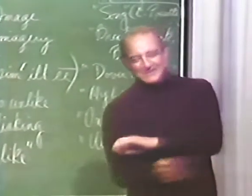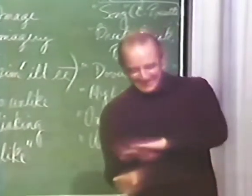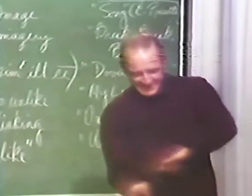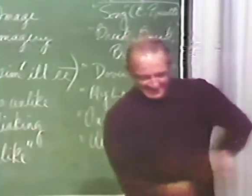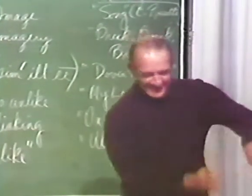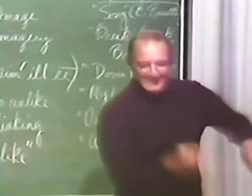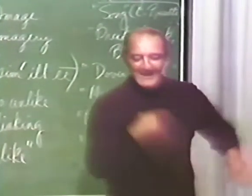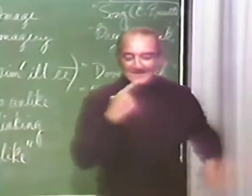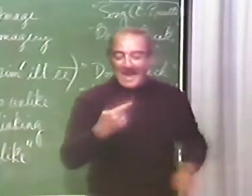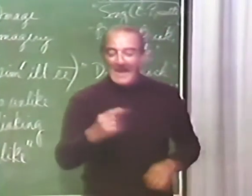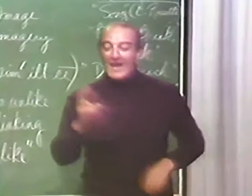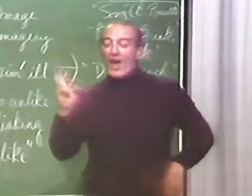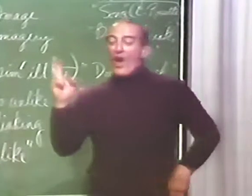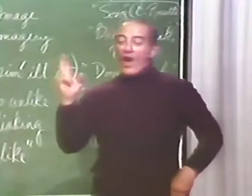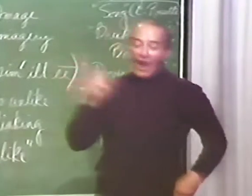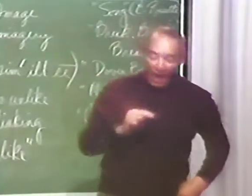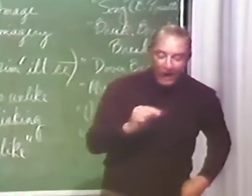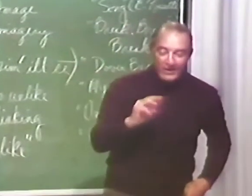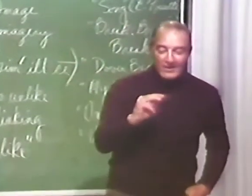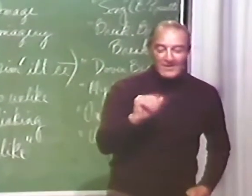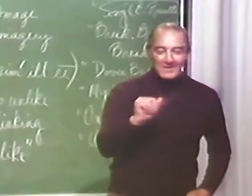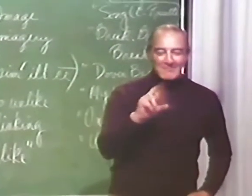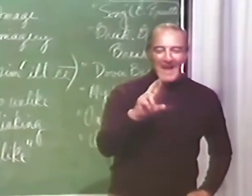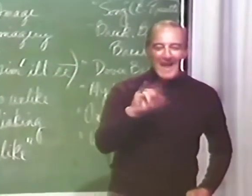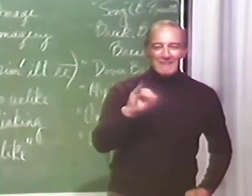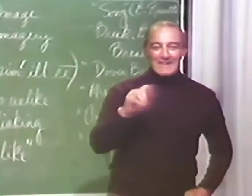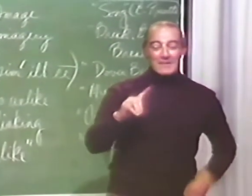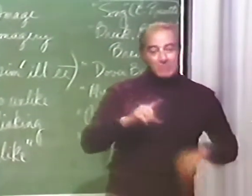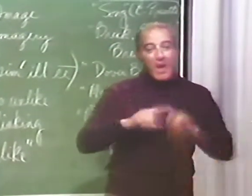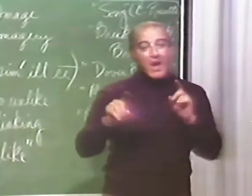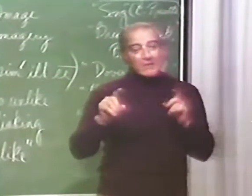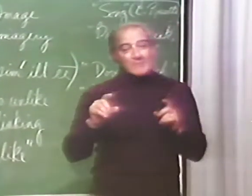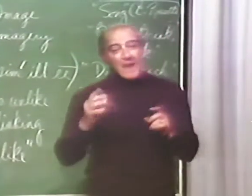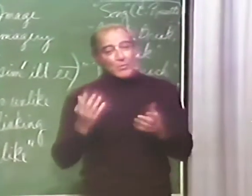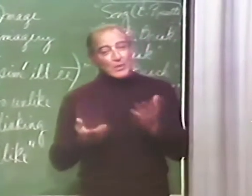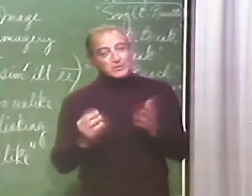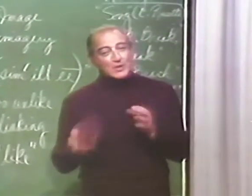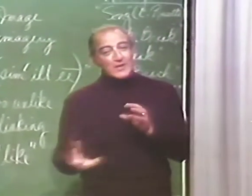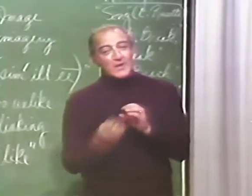TODAY, TIMES HAVE CHANGED. LET'S SAY "UNMARRIED,"